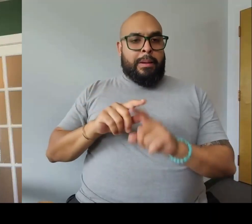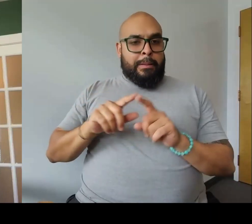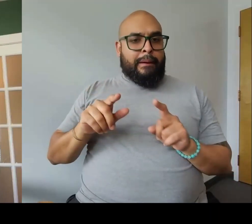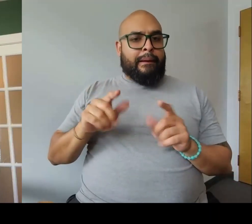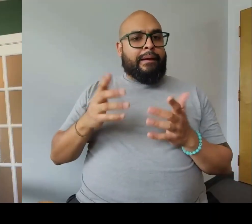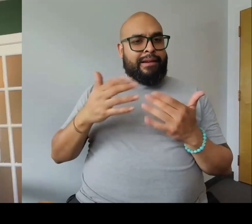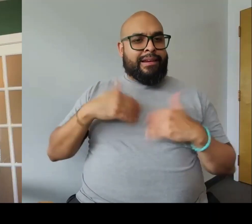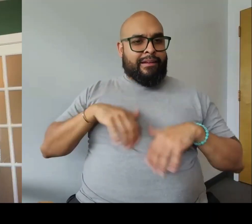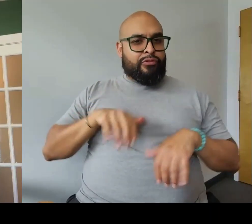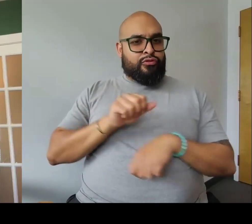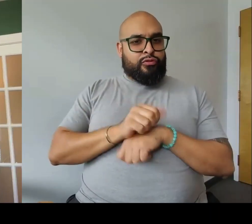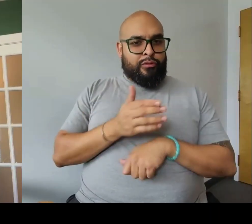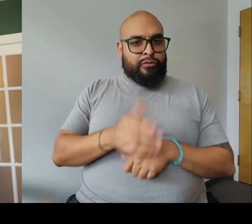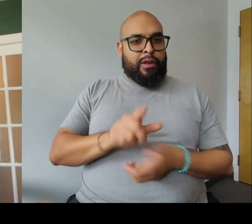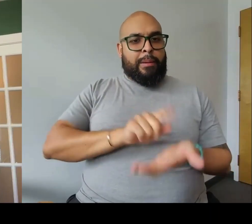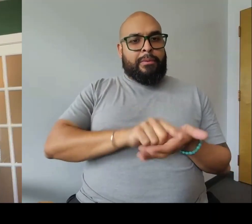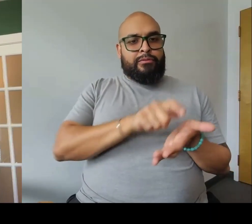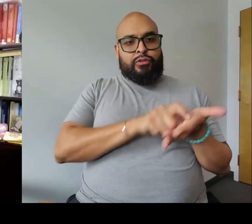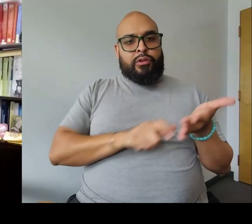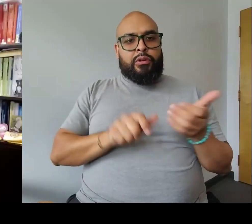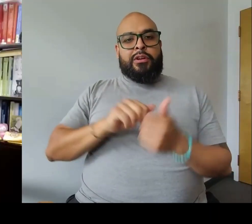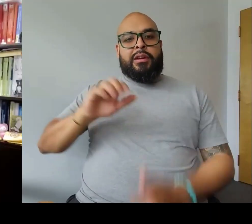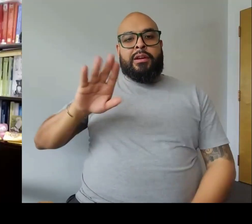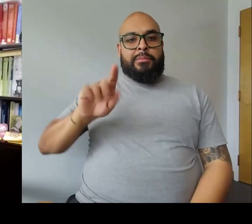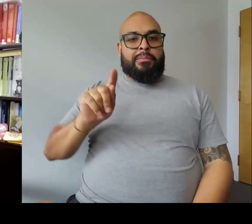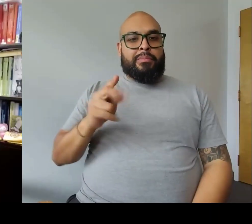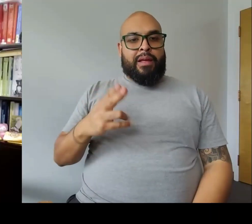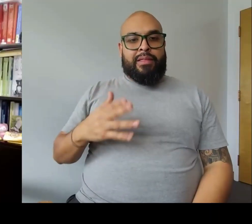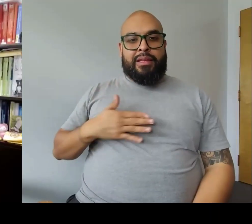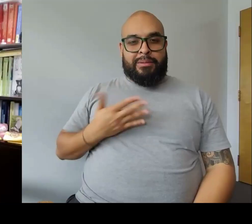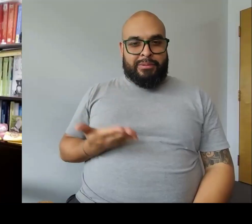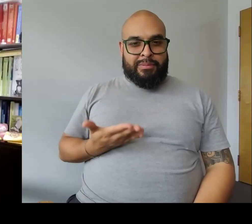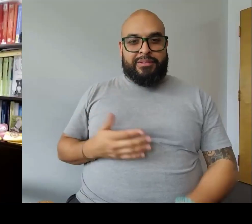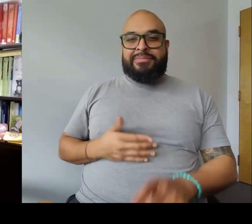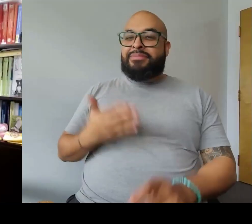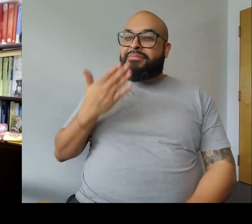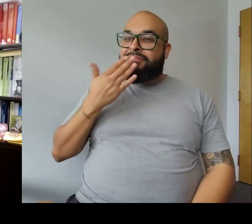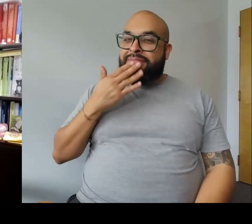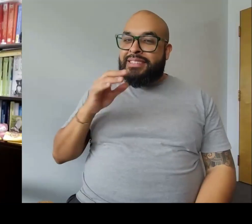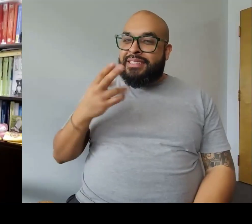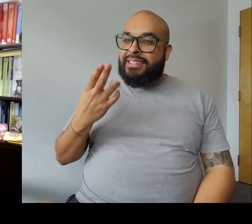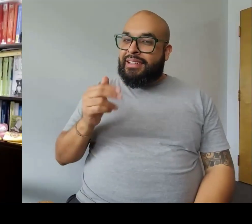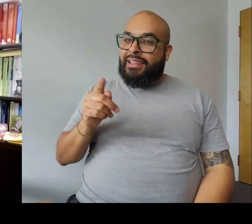So glad to be here. Thanks for joining us, Heather. And next we'll go to Megan Mogan.